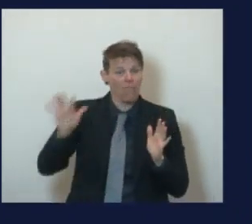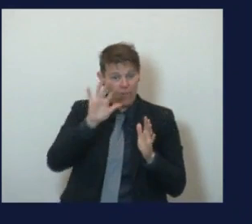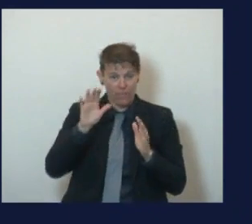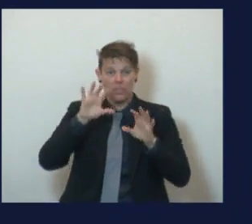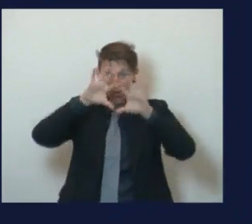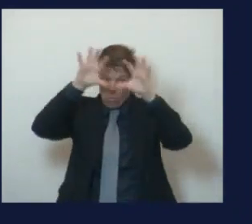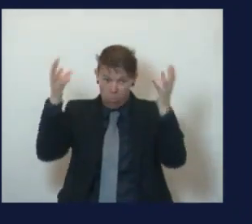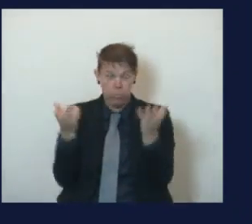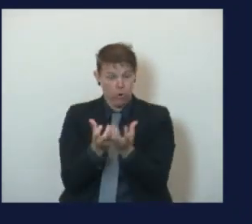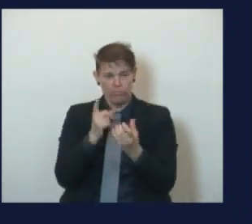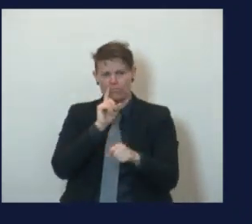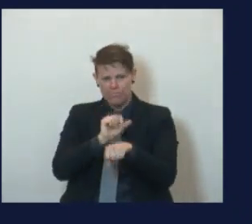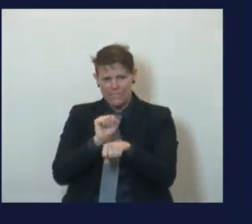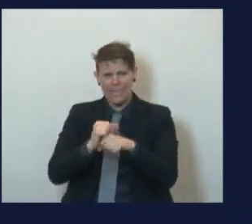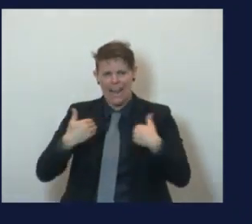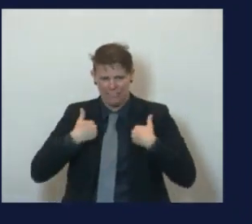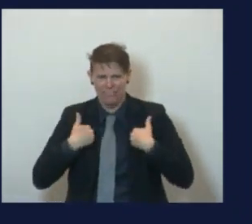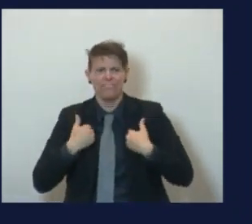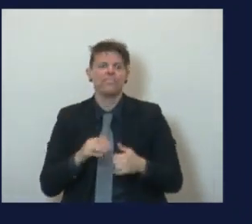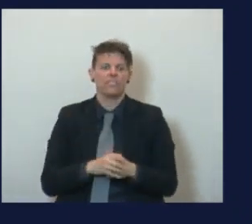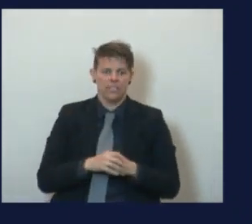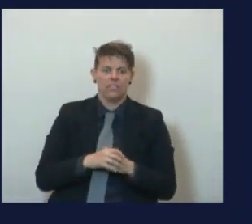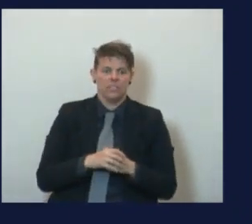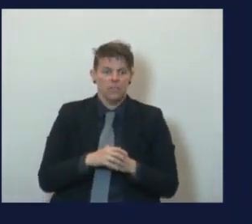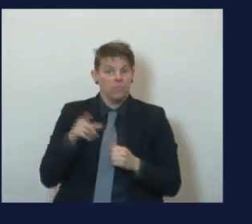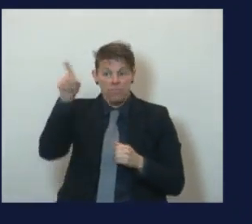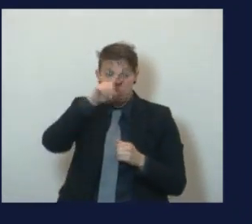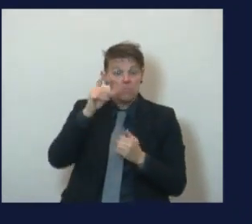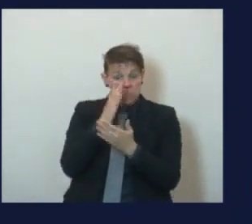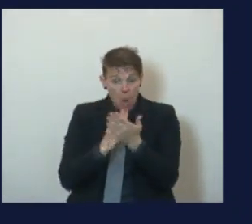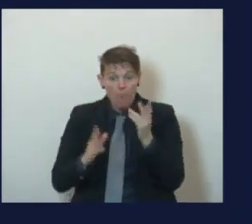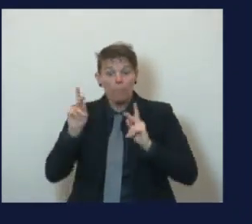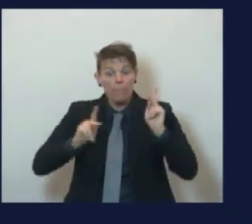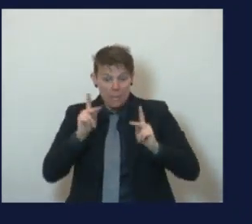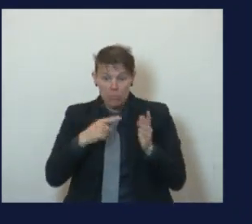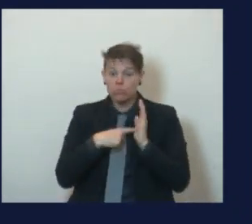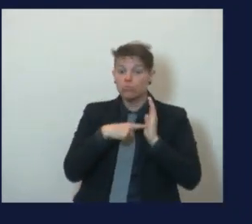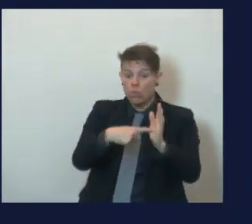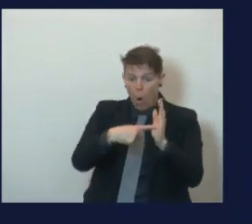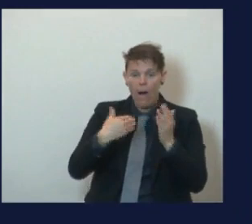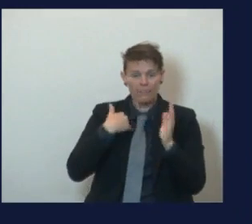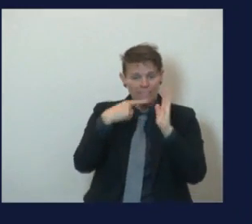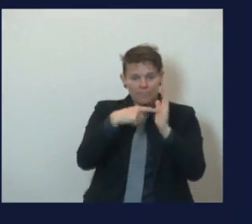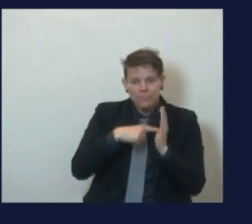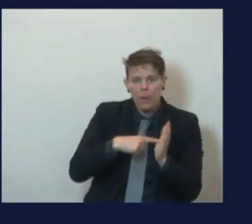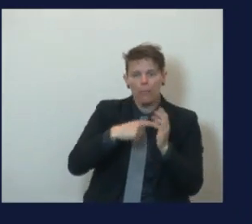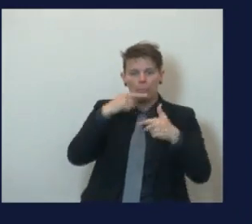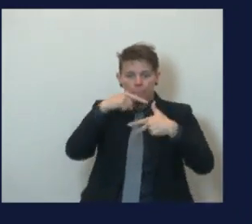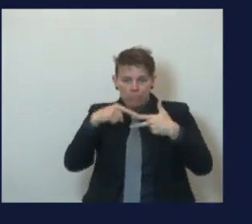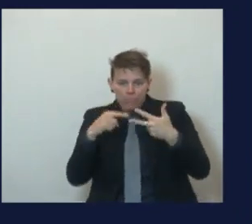THERE ARE A LOT OF NEW MEXICANS A LOT OF PEOPLE AROUND THE WORLD WHO HAVE COVID-19 WHO ARE ASYMPTOMATIC.